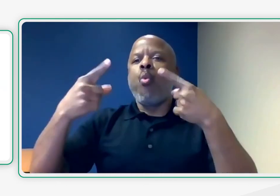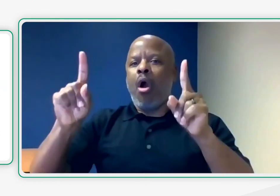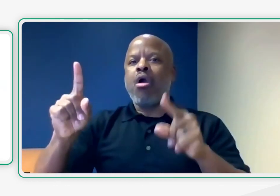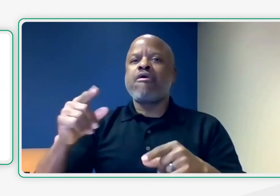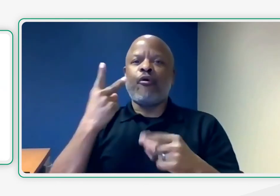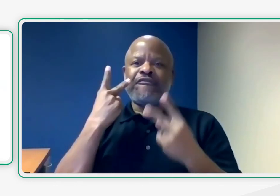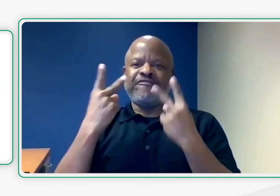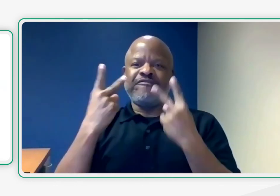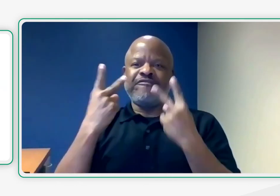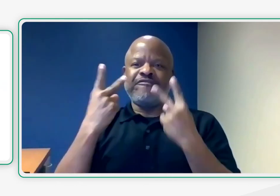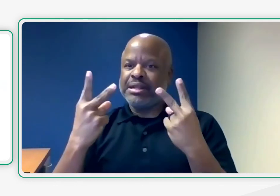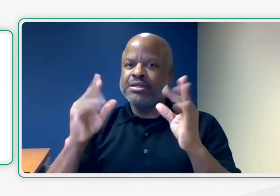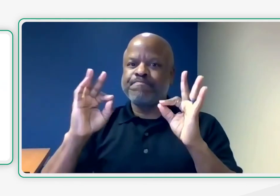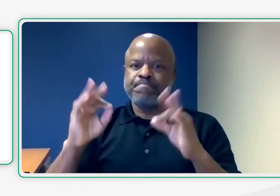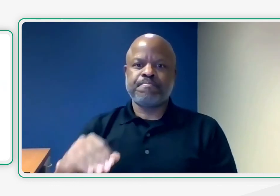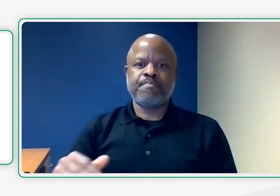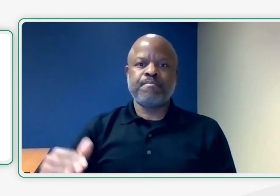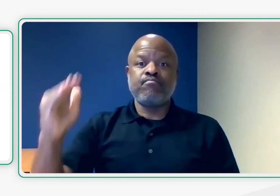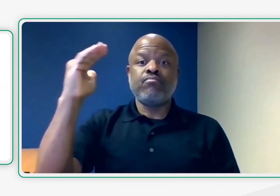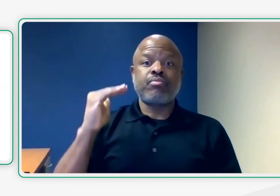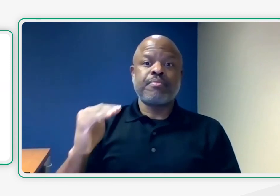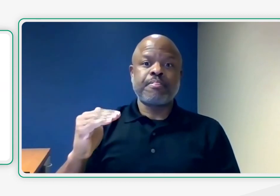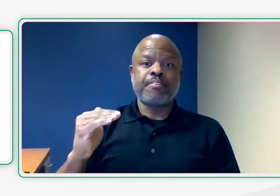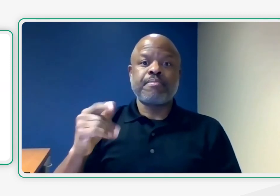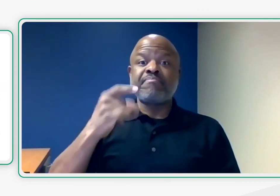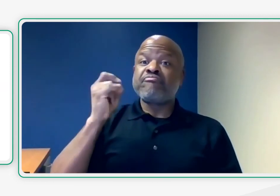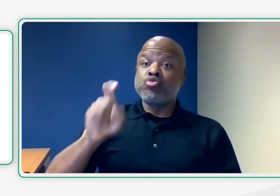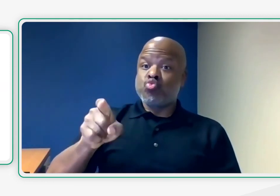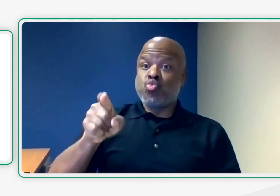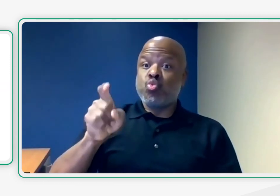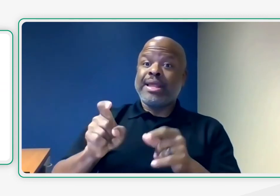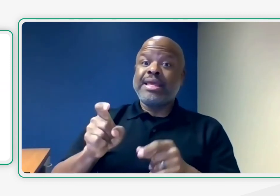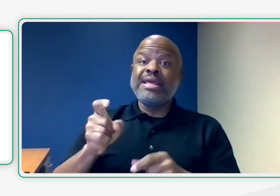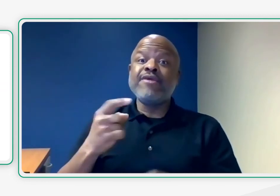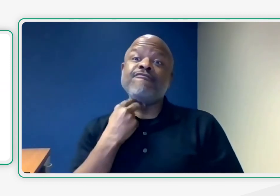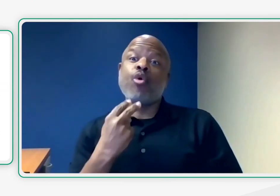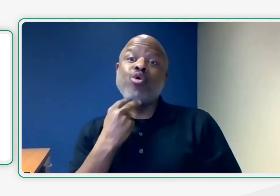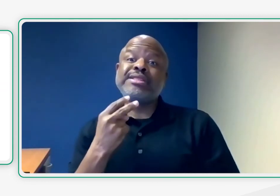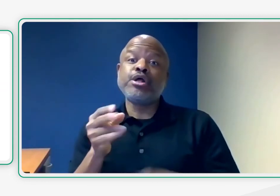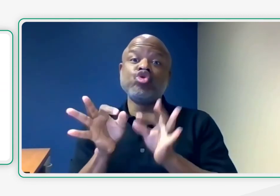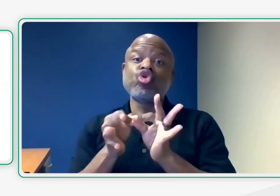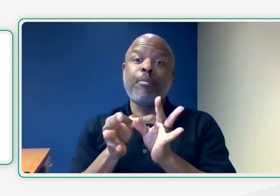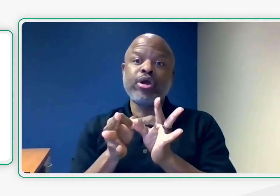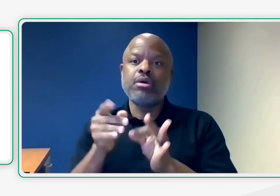We really encourage you to use a computer. We found that that's the best to access this visibly.